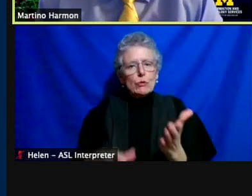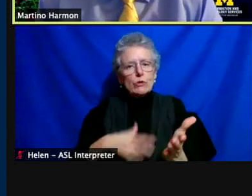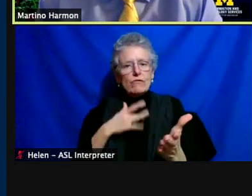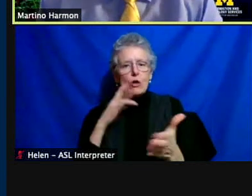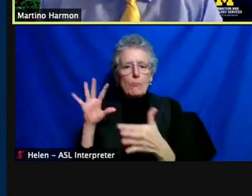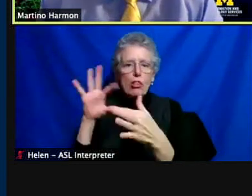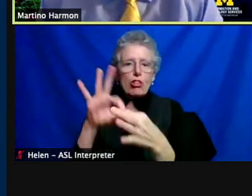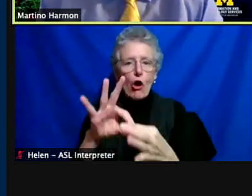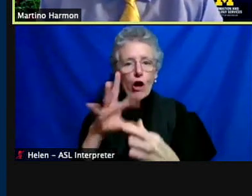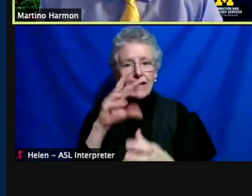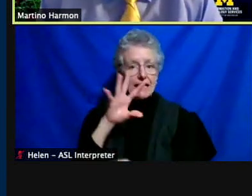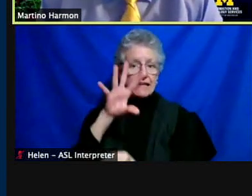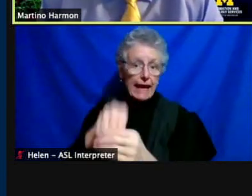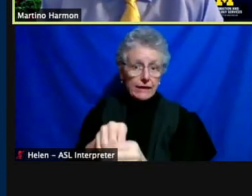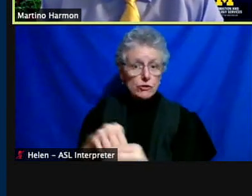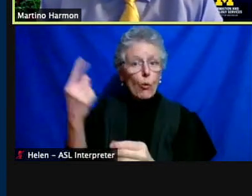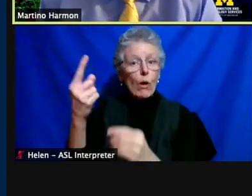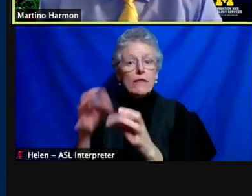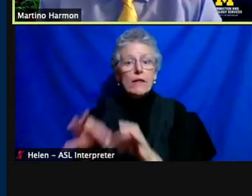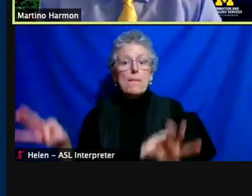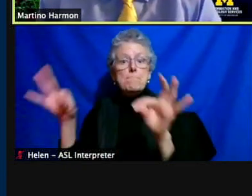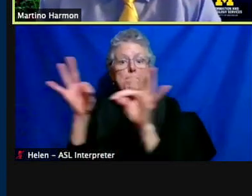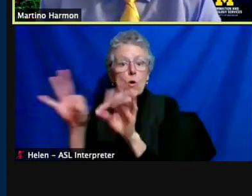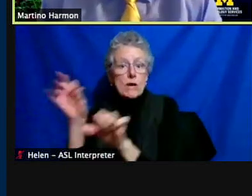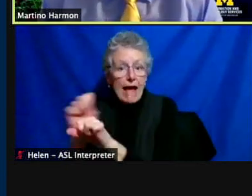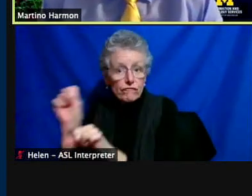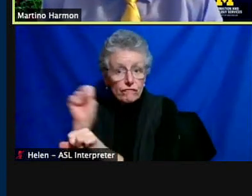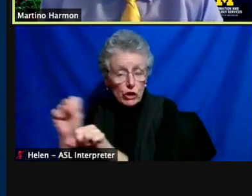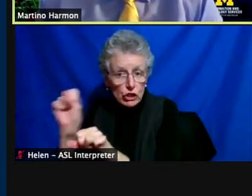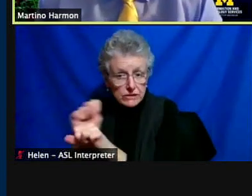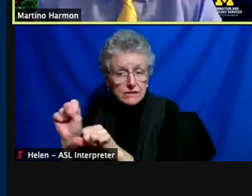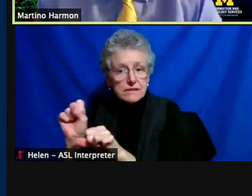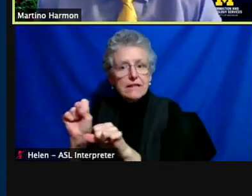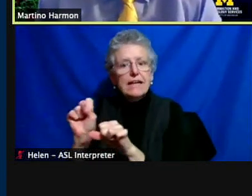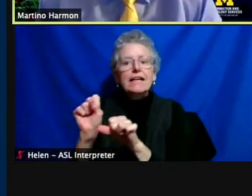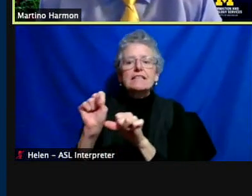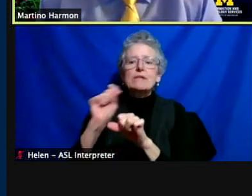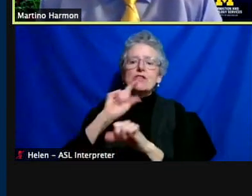One of their key efforts has been the creation of a resource navigator program.